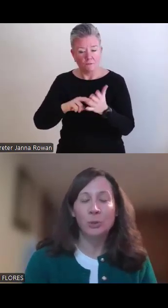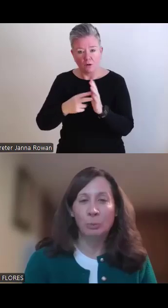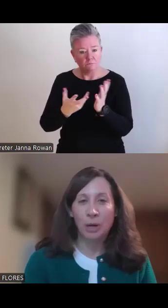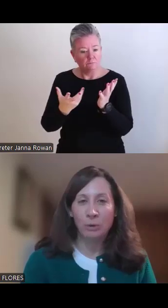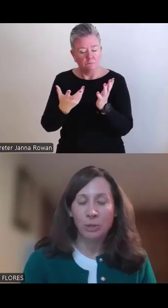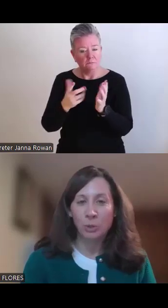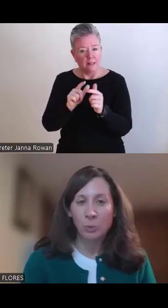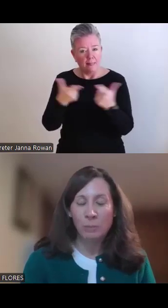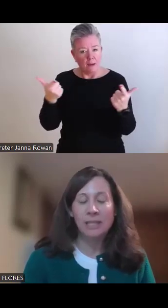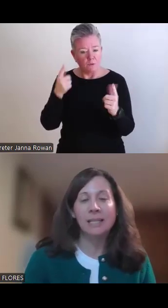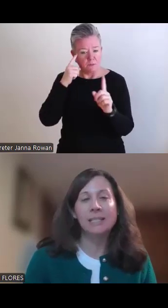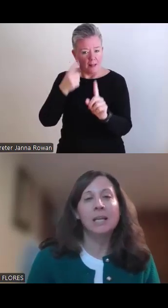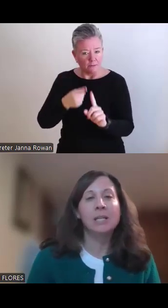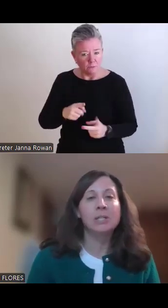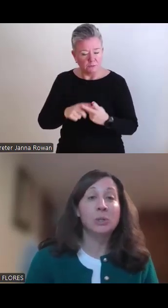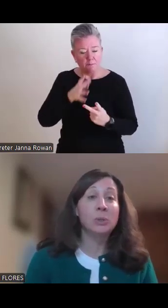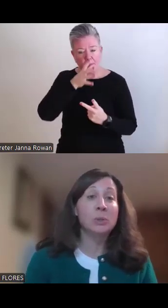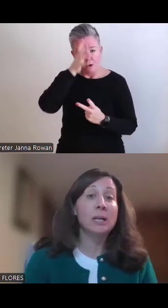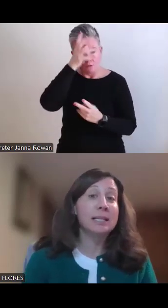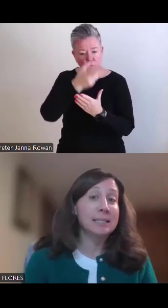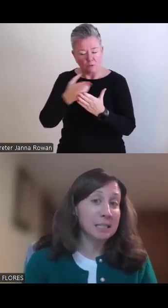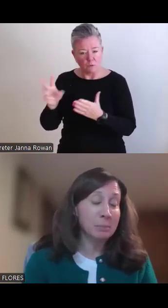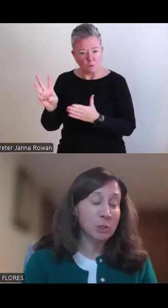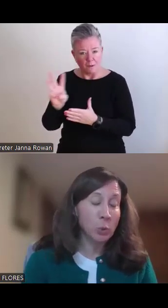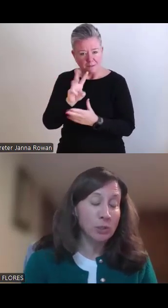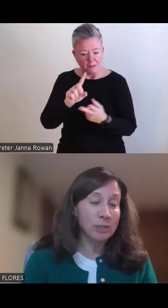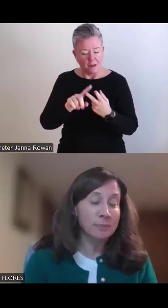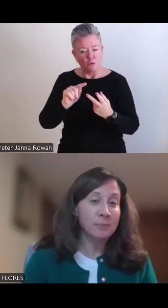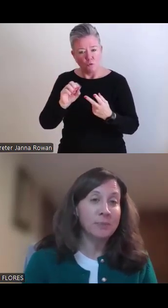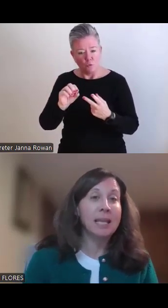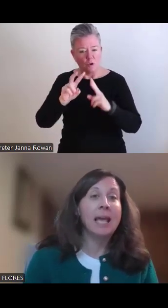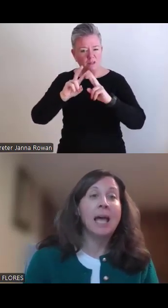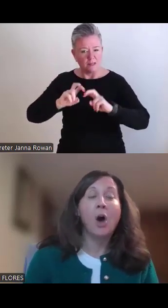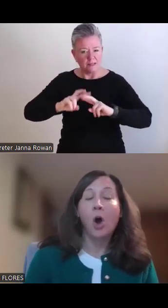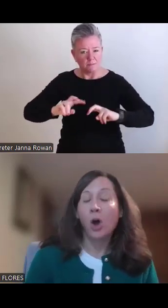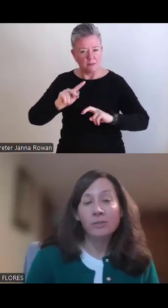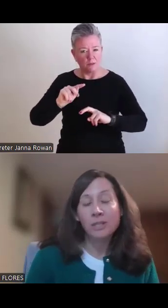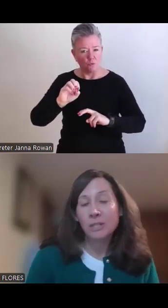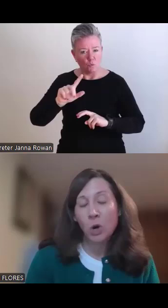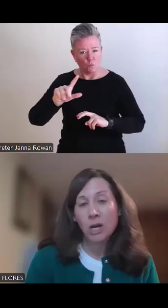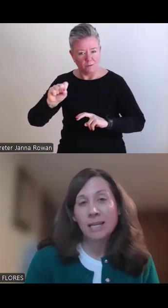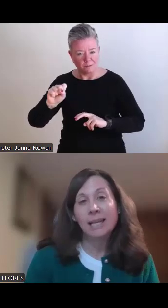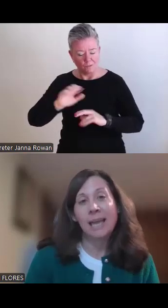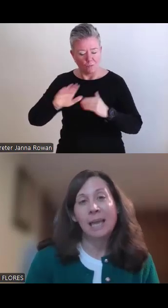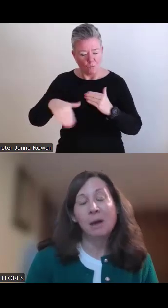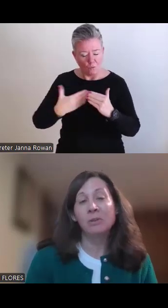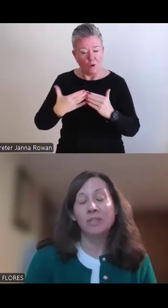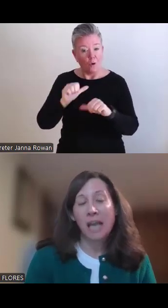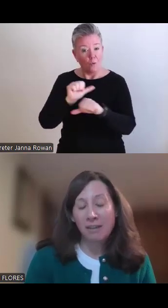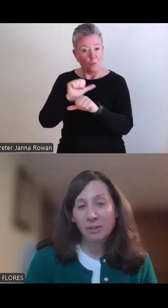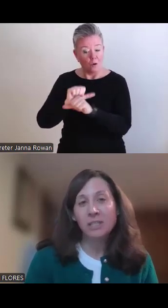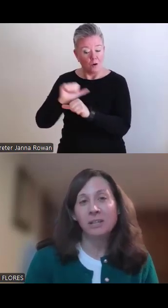to the parent resource website to assessment tools. All of this work came out of the efforts